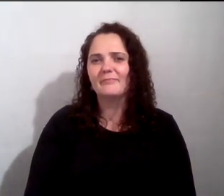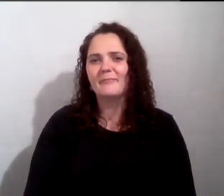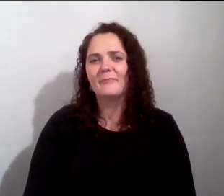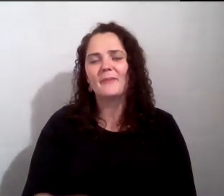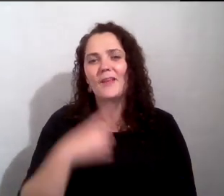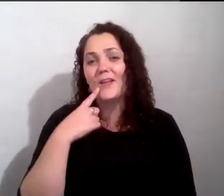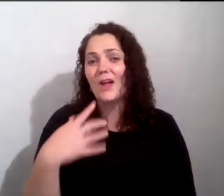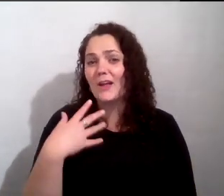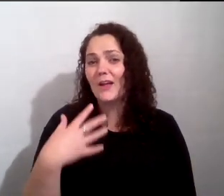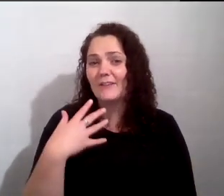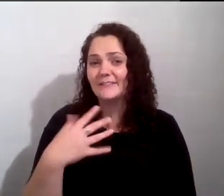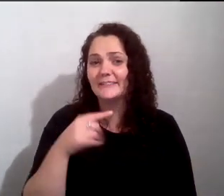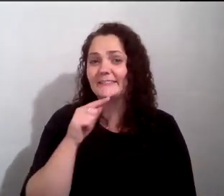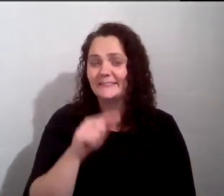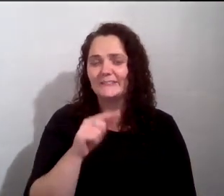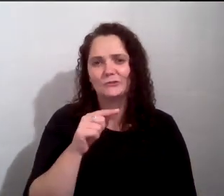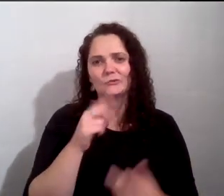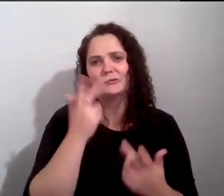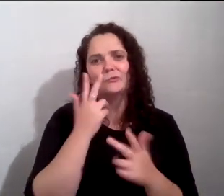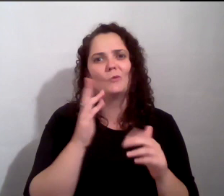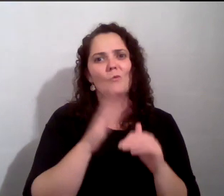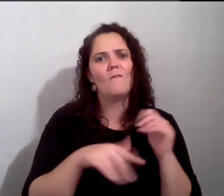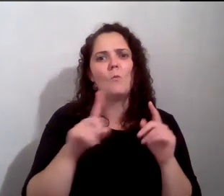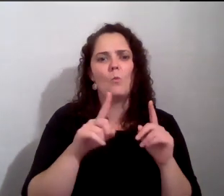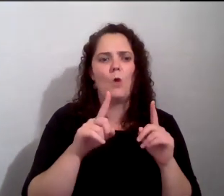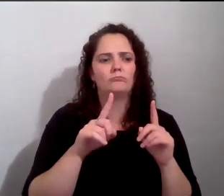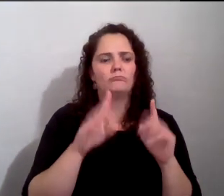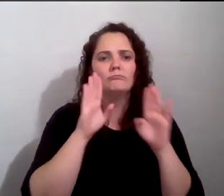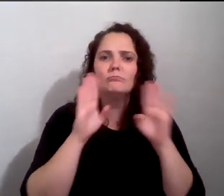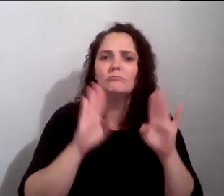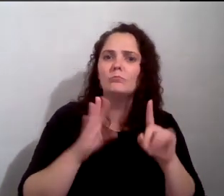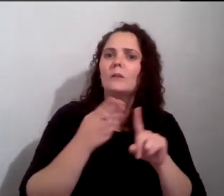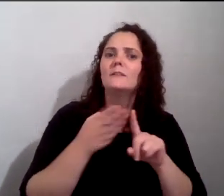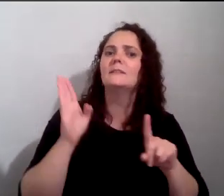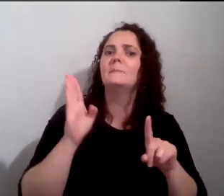modernism within Australian hierarchies and the sense of the proper subjects for